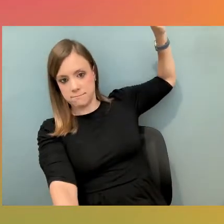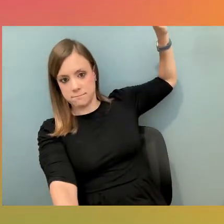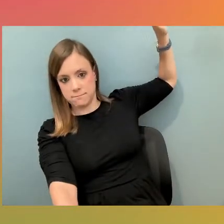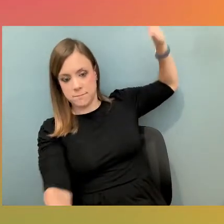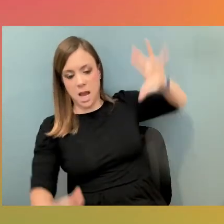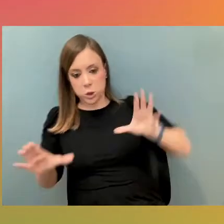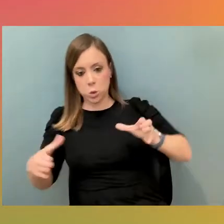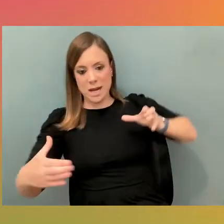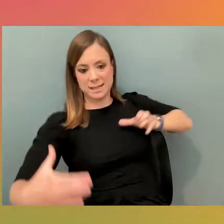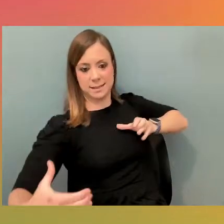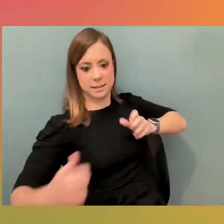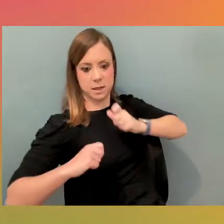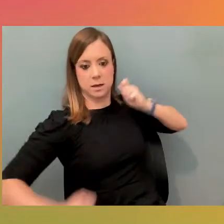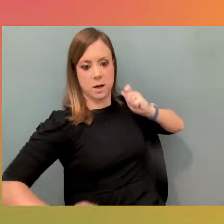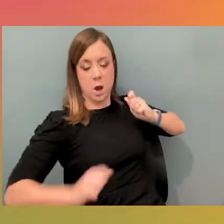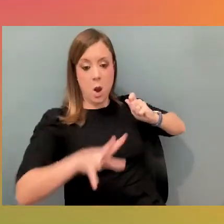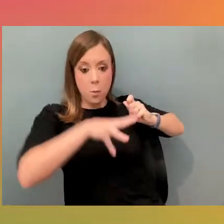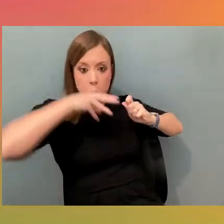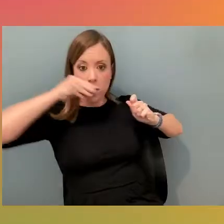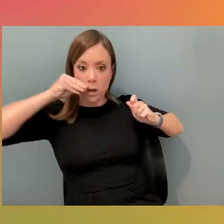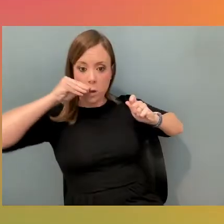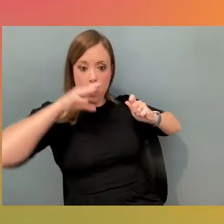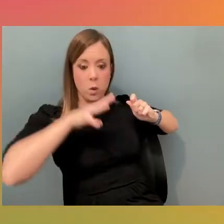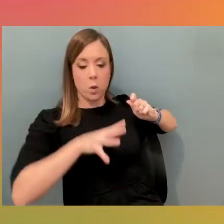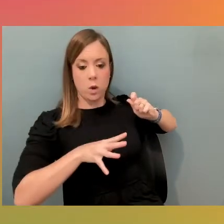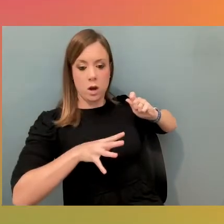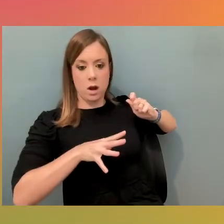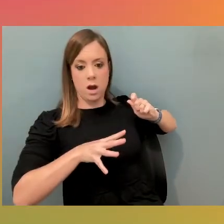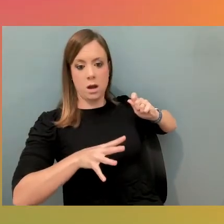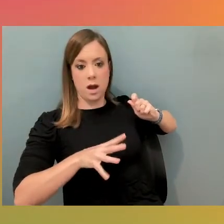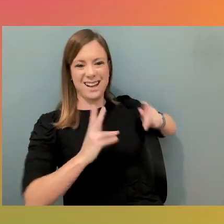RIGHT ARM REACHING BEHIND YOU. BREATH IN GET LONGER IN THE